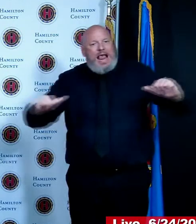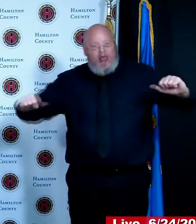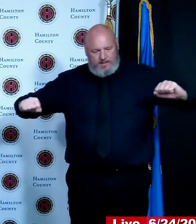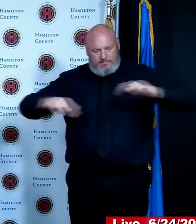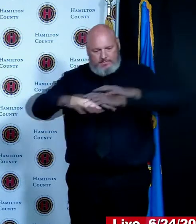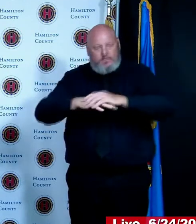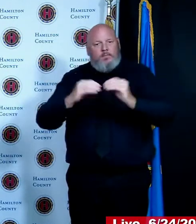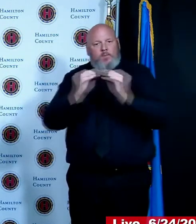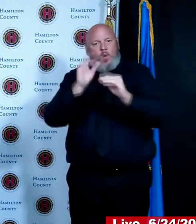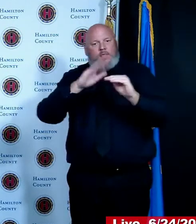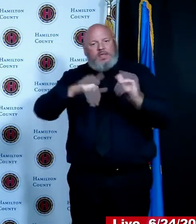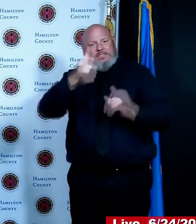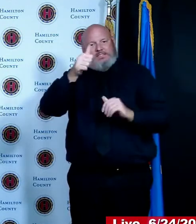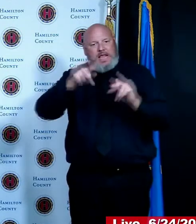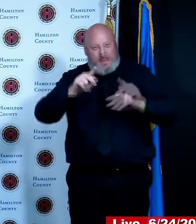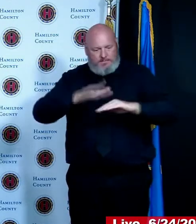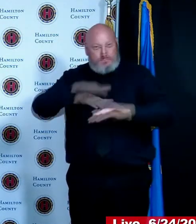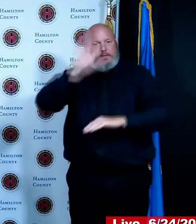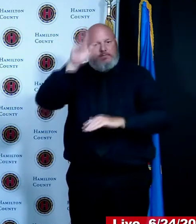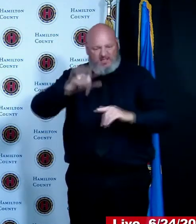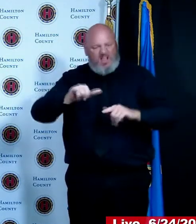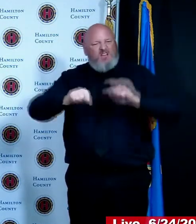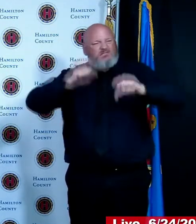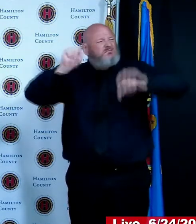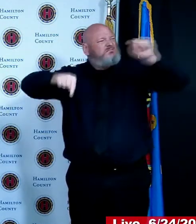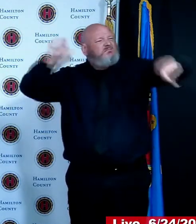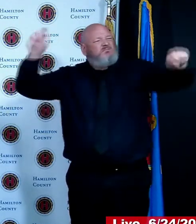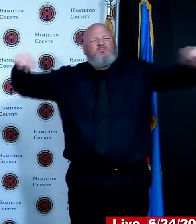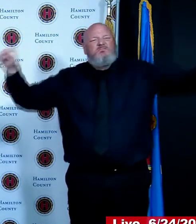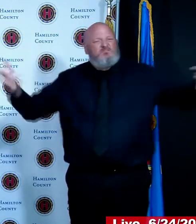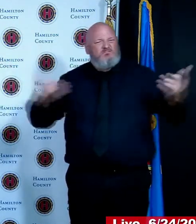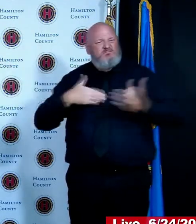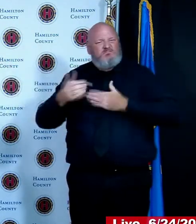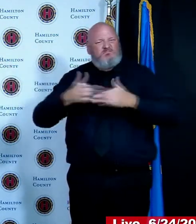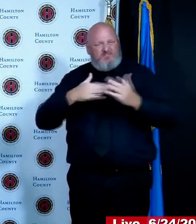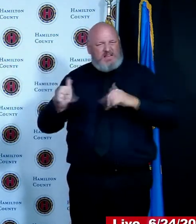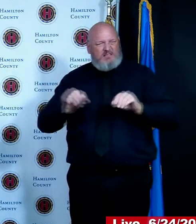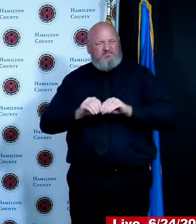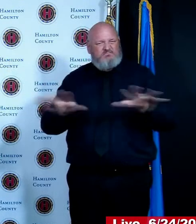80th birthday party this evening and I have 40 people come over to celebrate